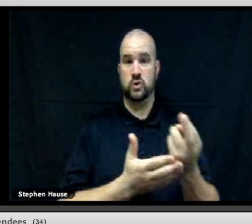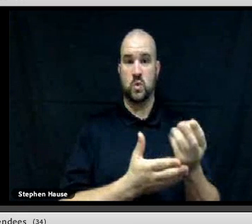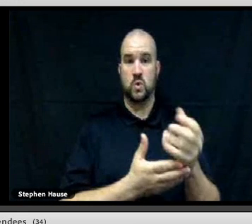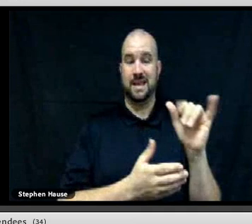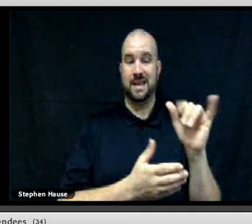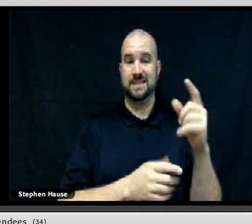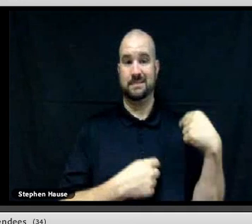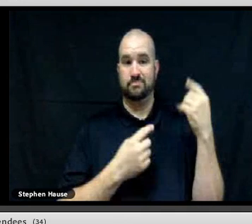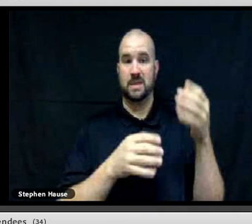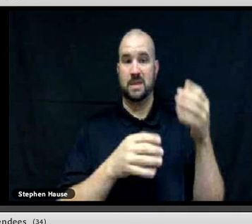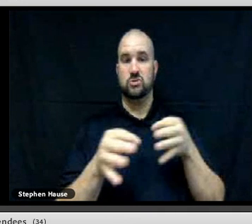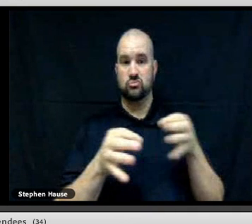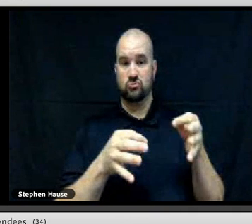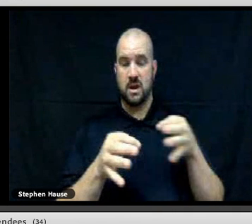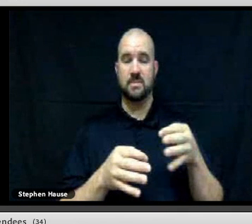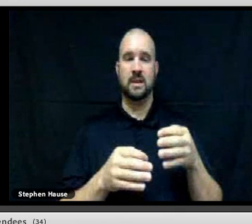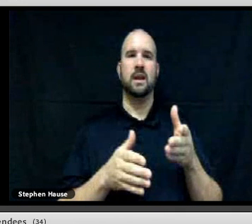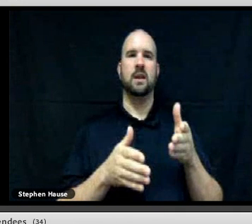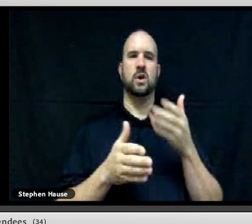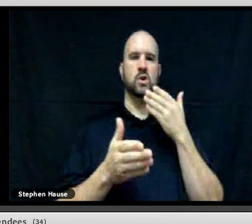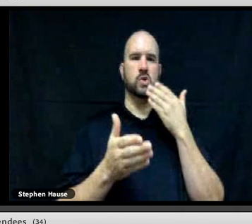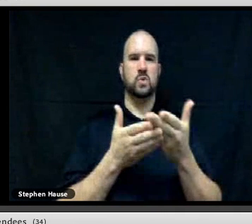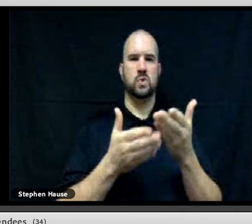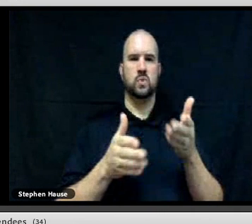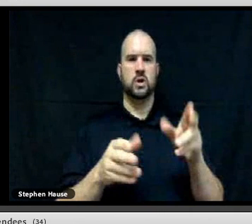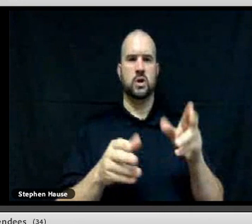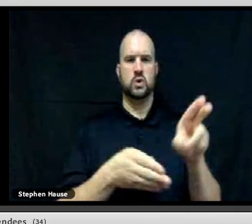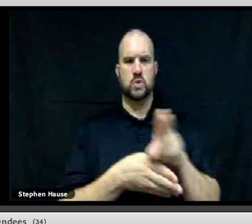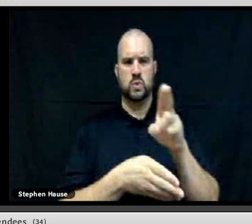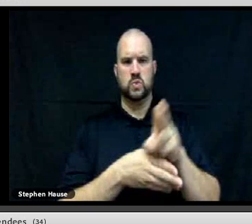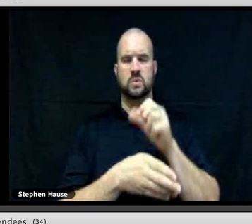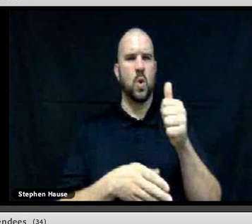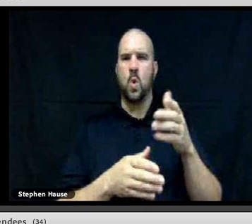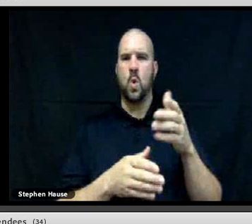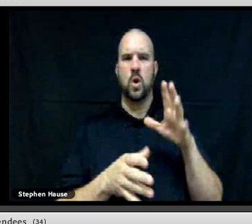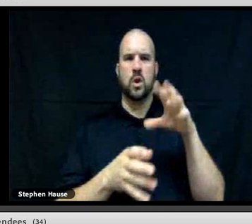Um, don't include empty elements in records that you share and repeating elements